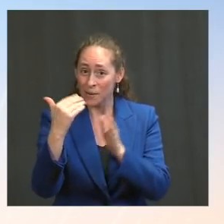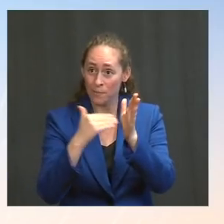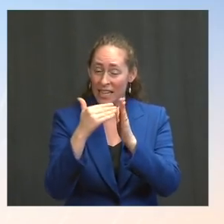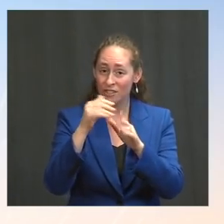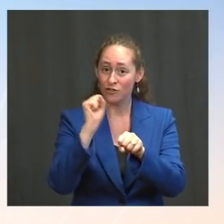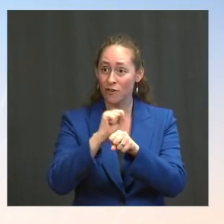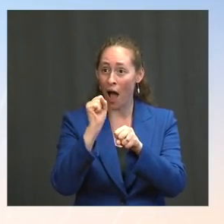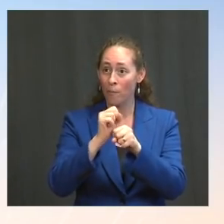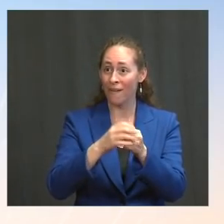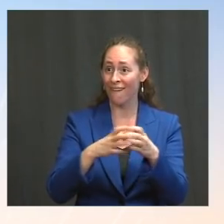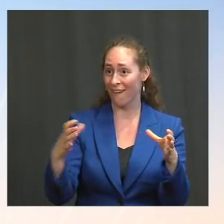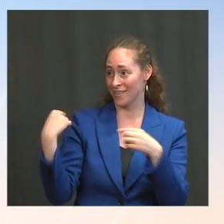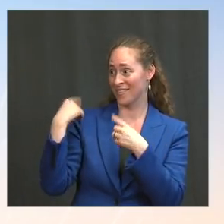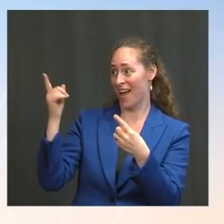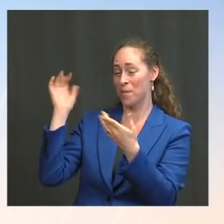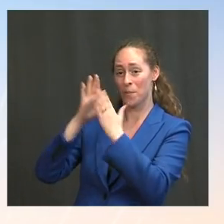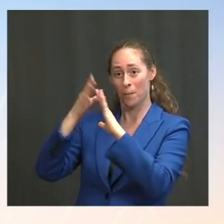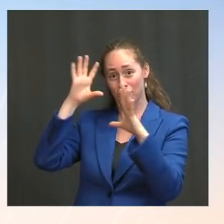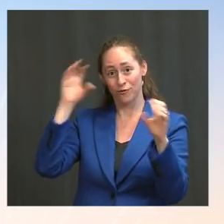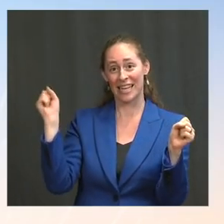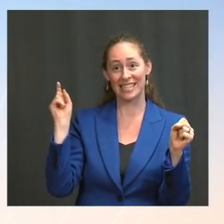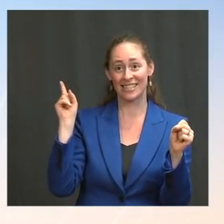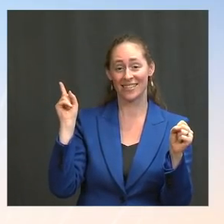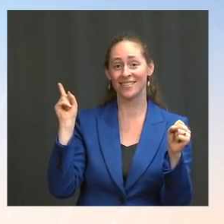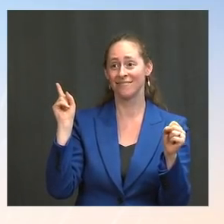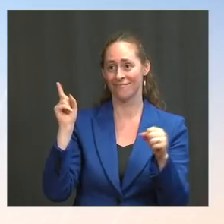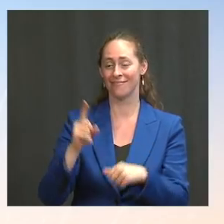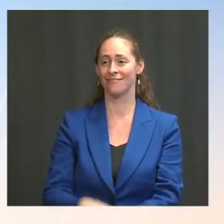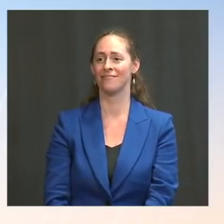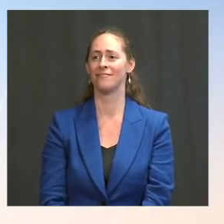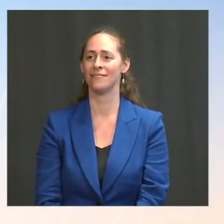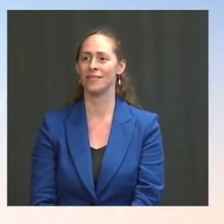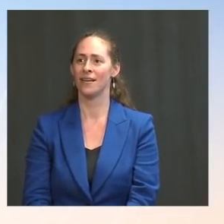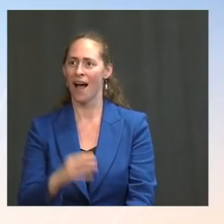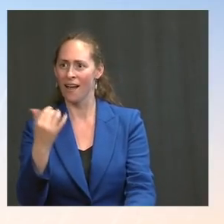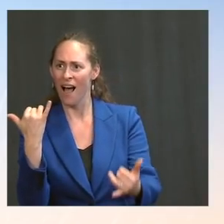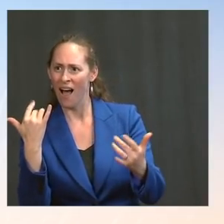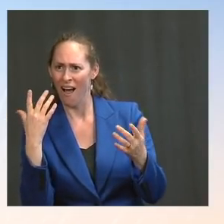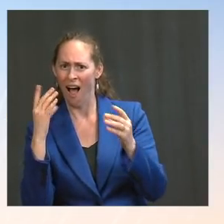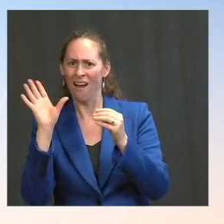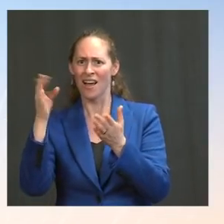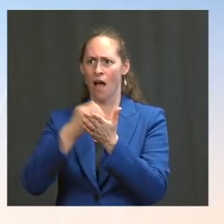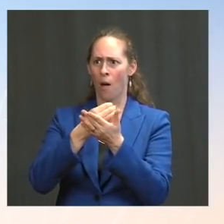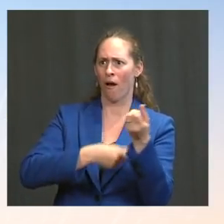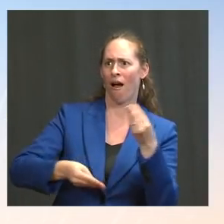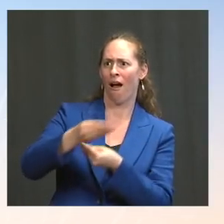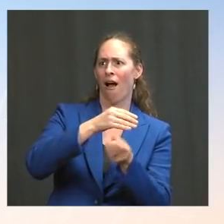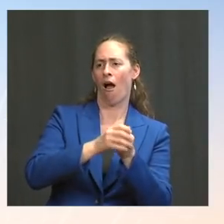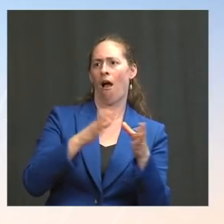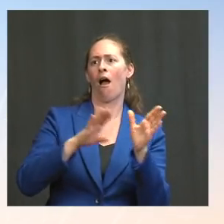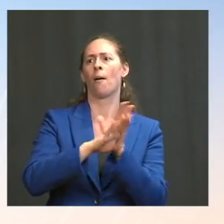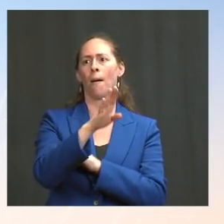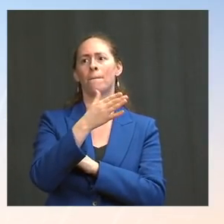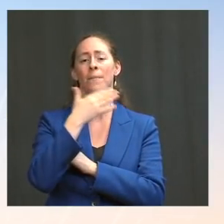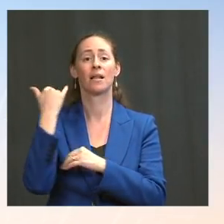and continuing to implement additional components of his economic Build Back Better agenda. Go ahead, Andrea. >> The Press: Hey. I'm just going to switch gears completely --